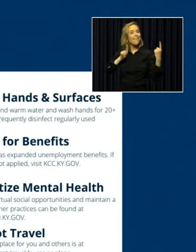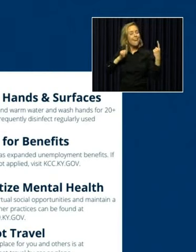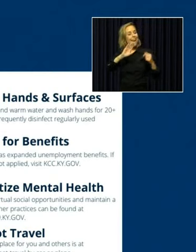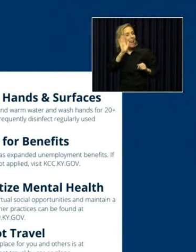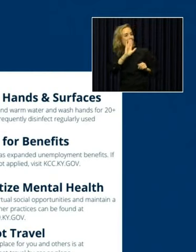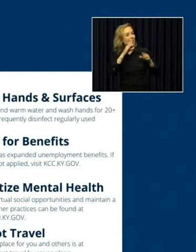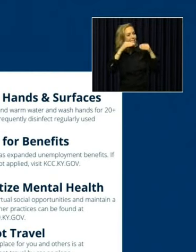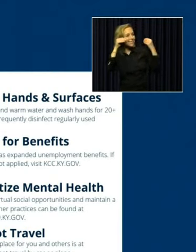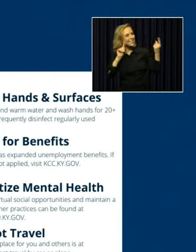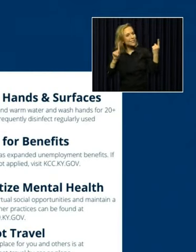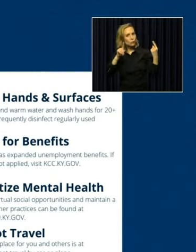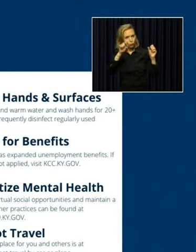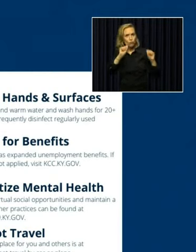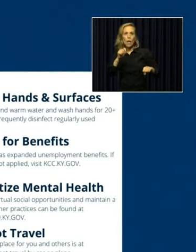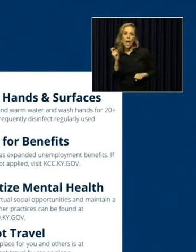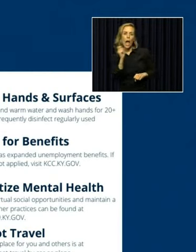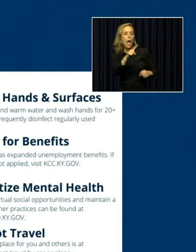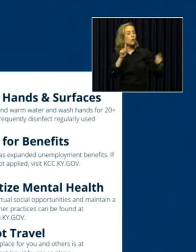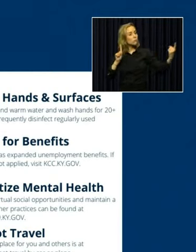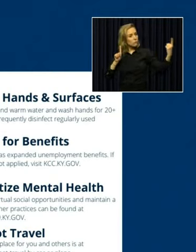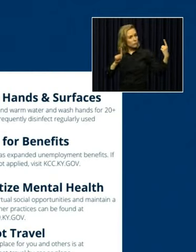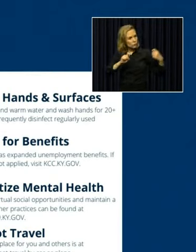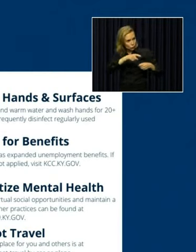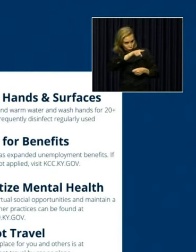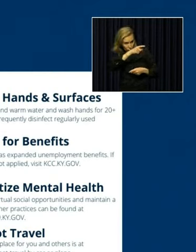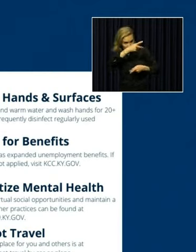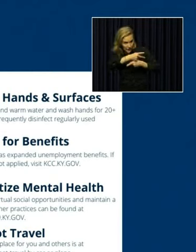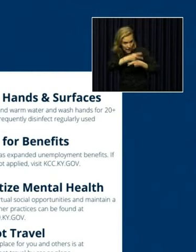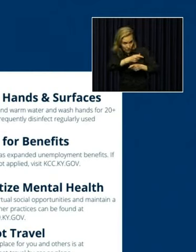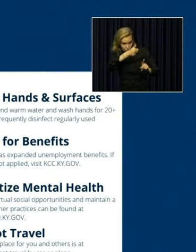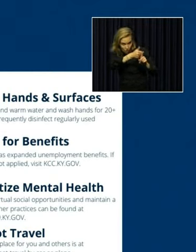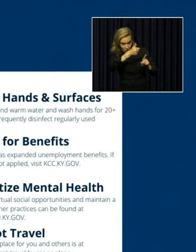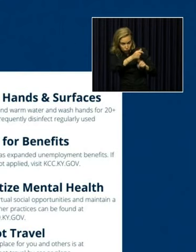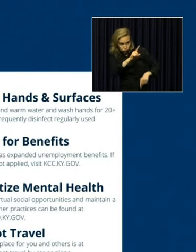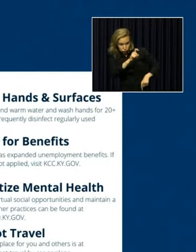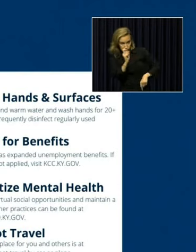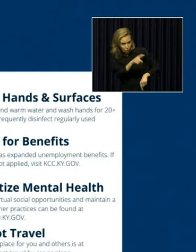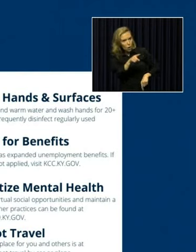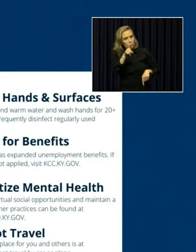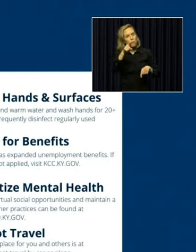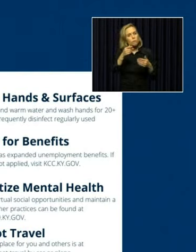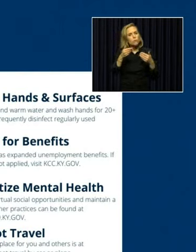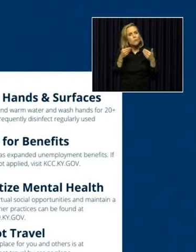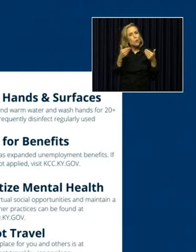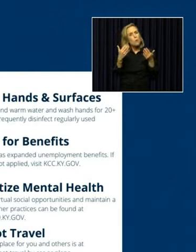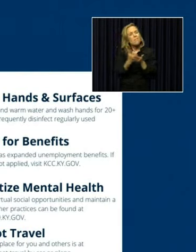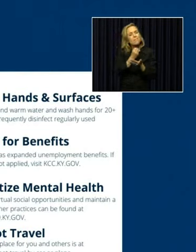WE HAVE ORDERS IN EFFECT IF YOU TRAVEL TO OTHER STATES OUTSIDE OF SOME EXCEPTIONS, YOU'RE GOING